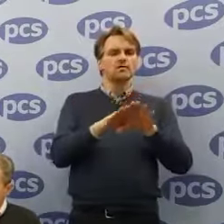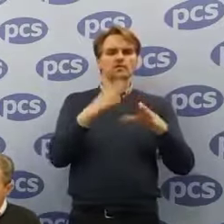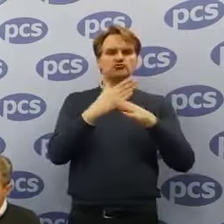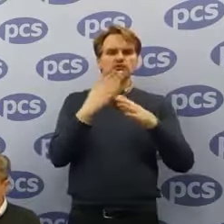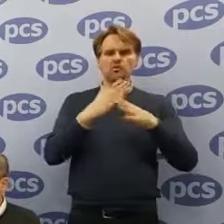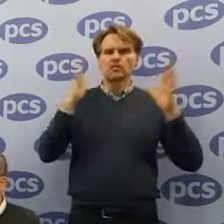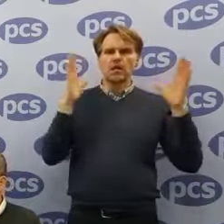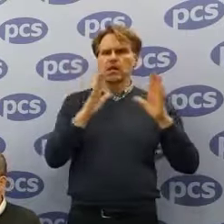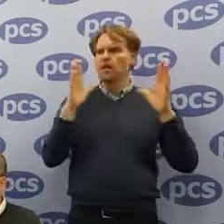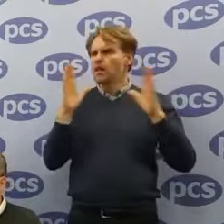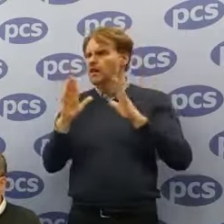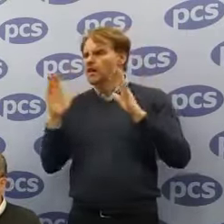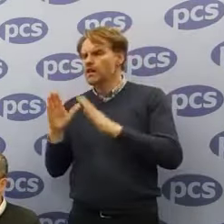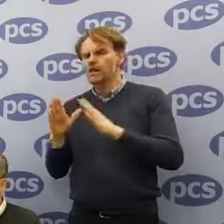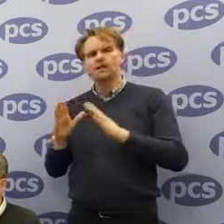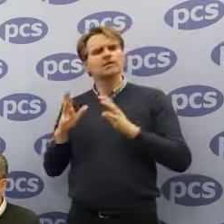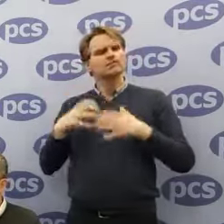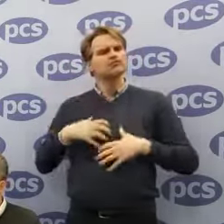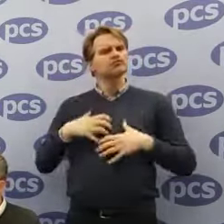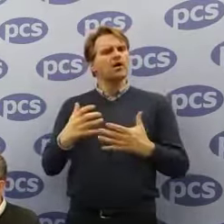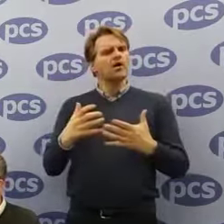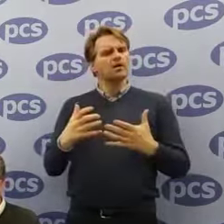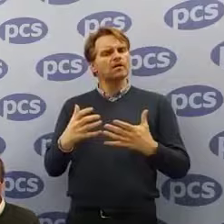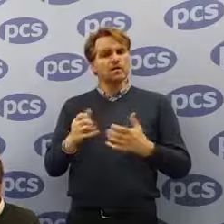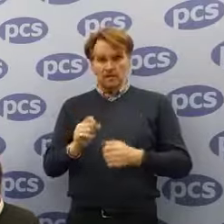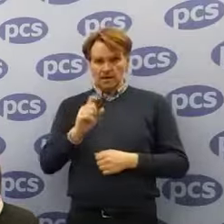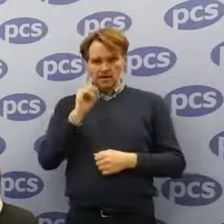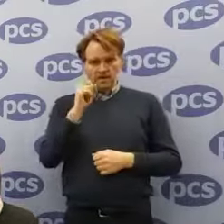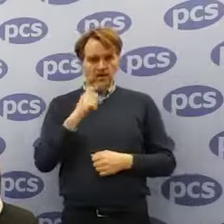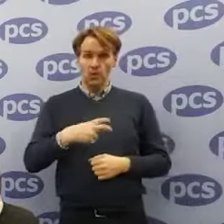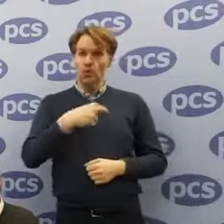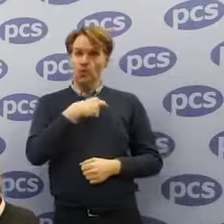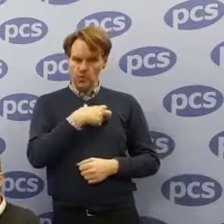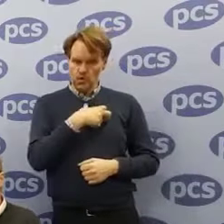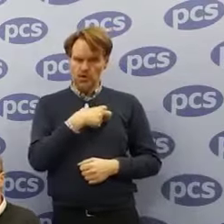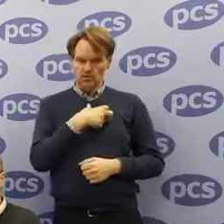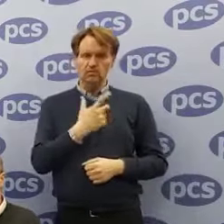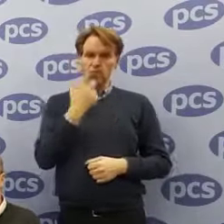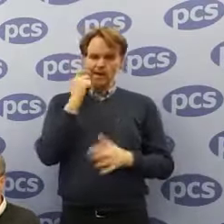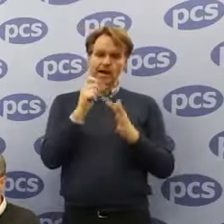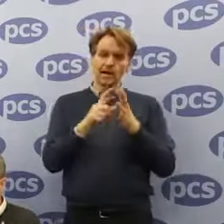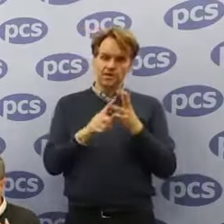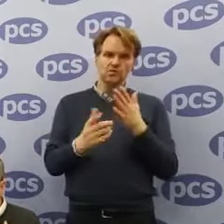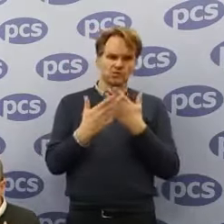union it doesn't mean that we can only do one thing at a time. What the